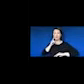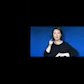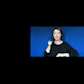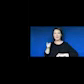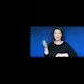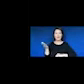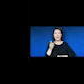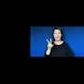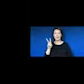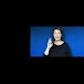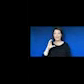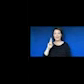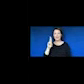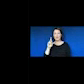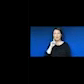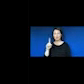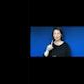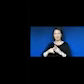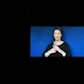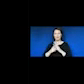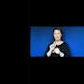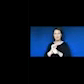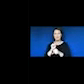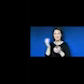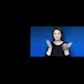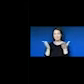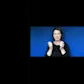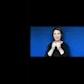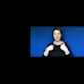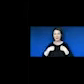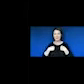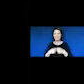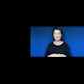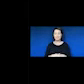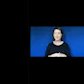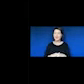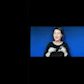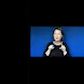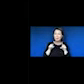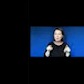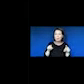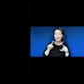employment services with me. We were taking a look during the intake at his different hobbies and interests, how much